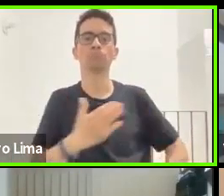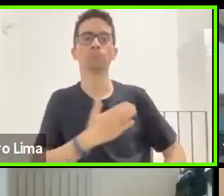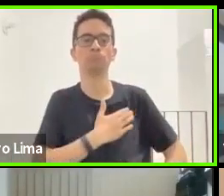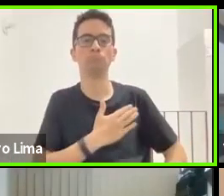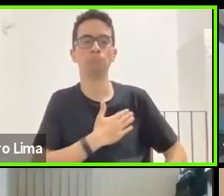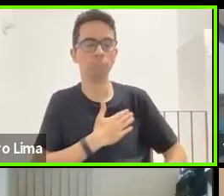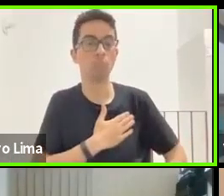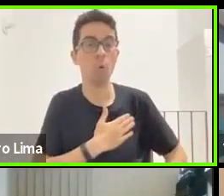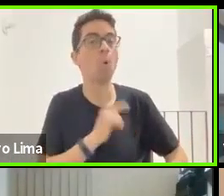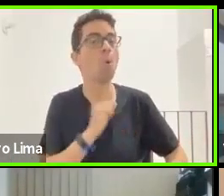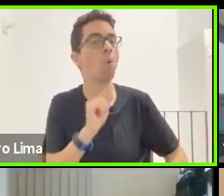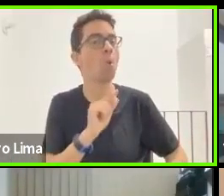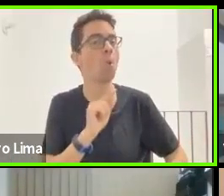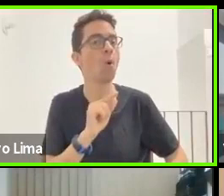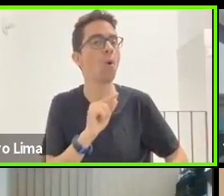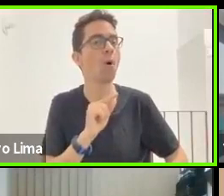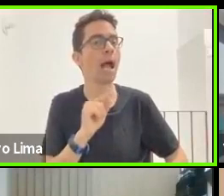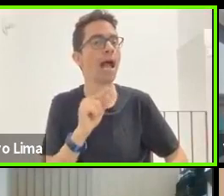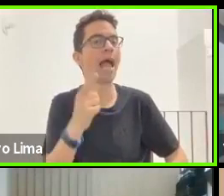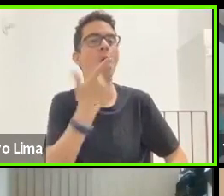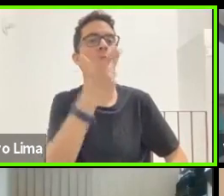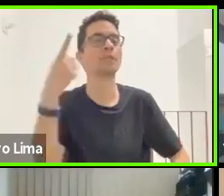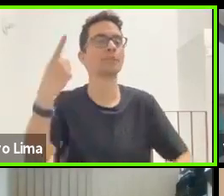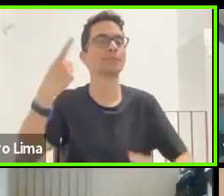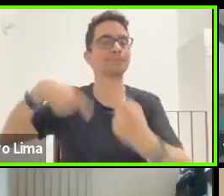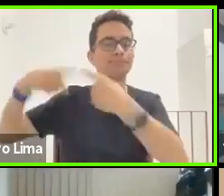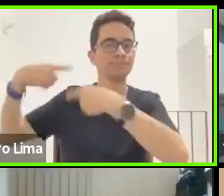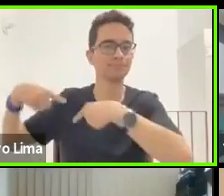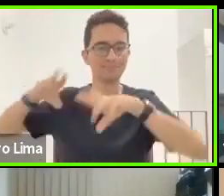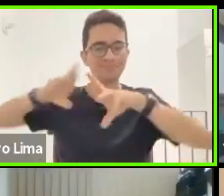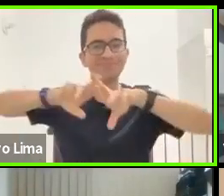You know Latin American.